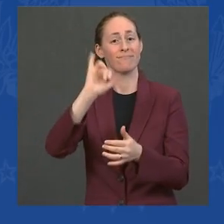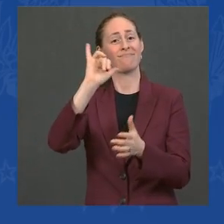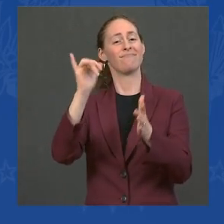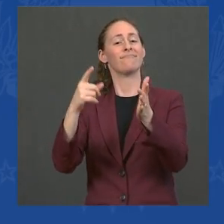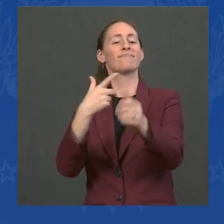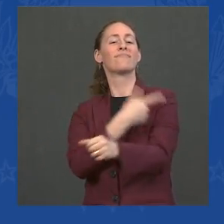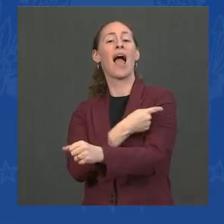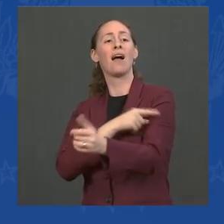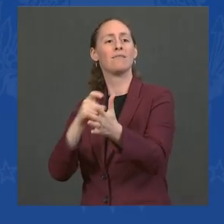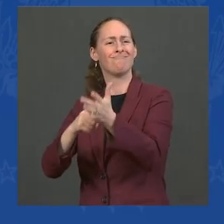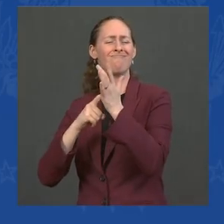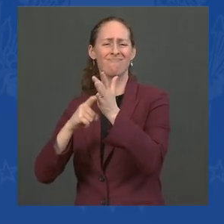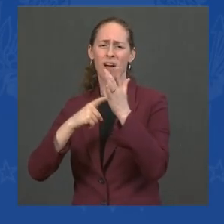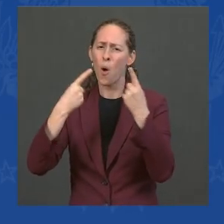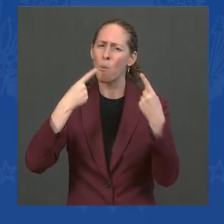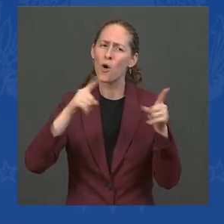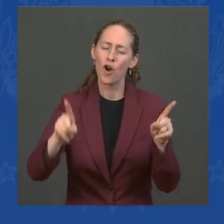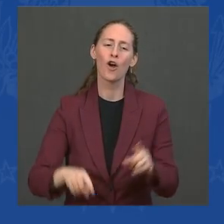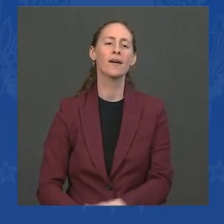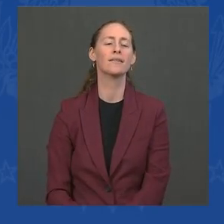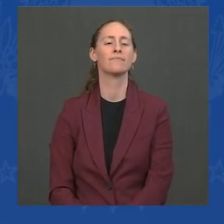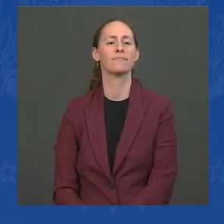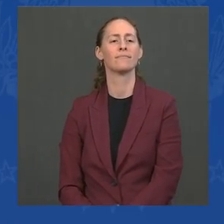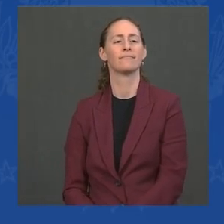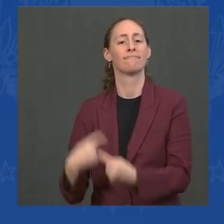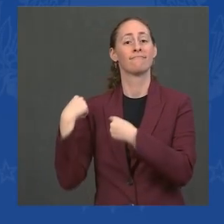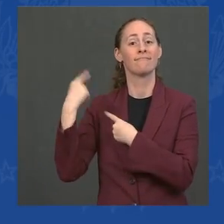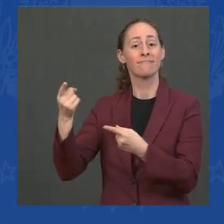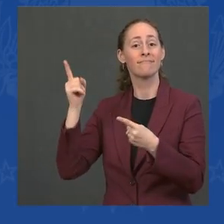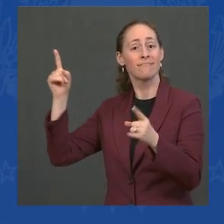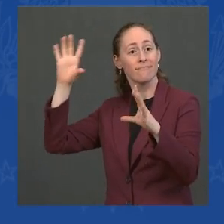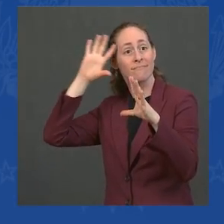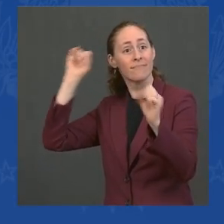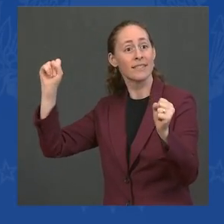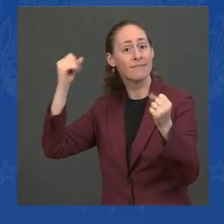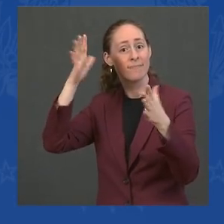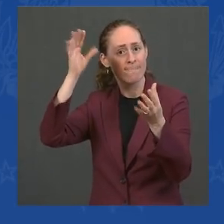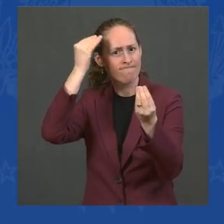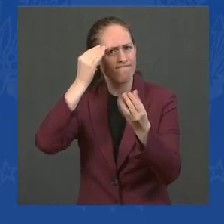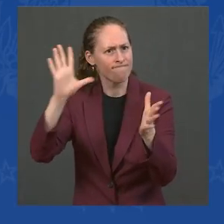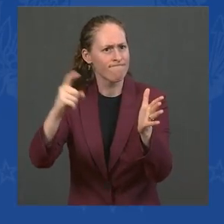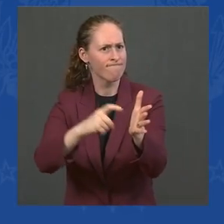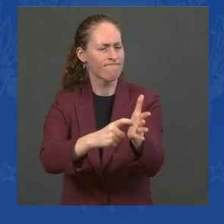Since President Biden announced vaccine requirements less than one month ago.